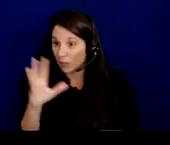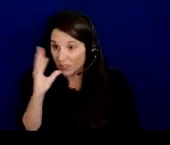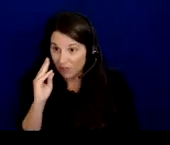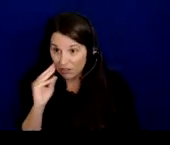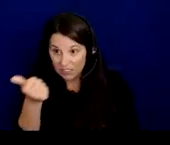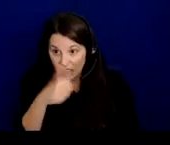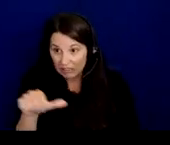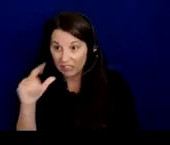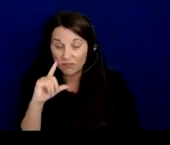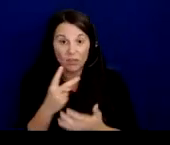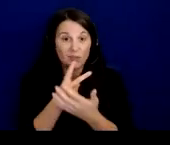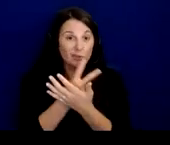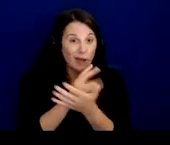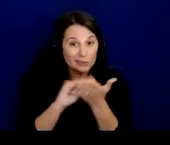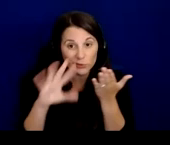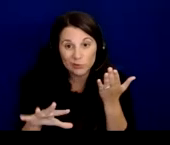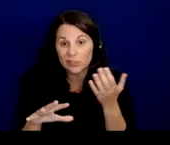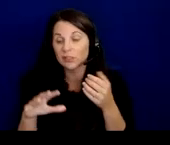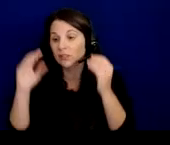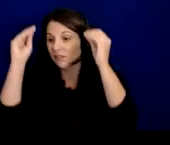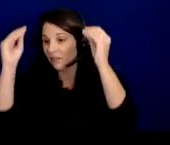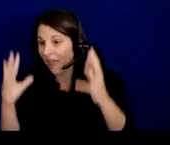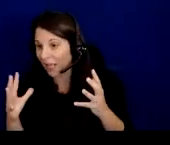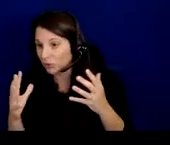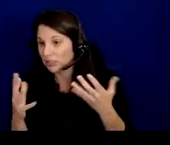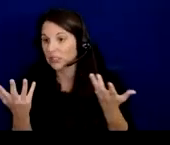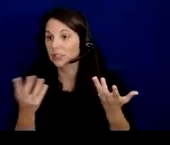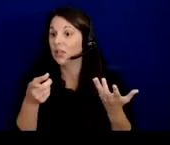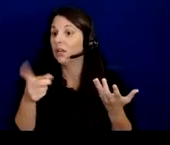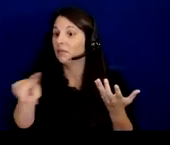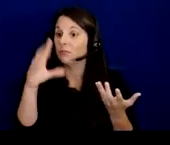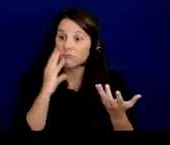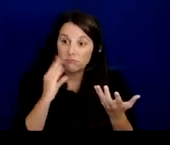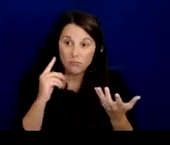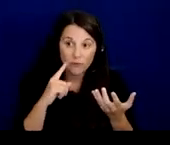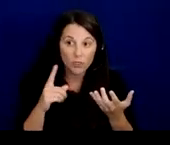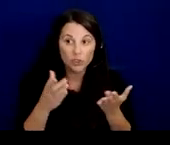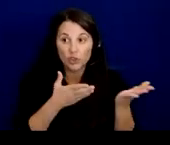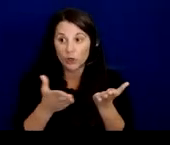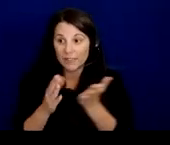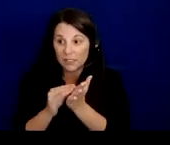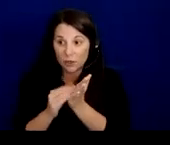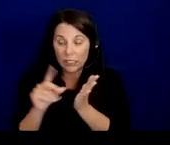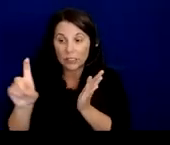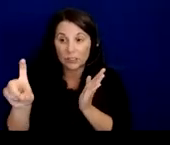If so, what were those experiences? What do you typically think of when you think of service learning? Is anybody have any comments or